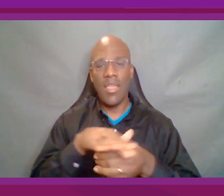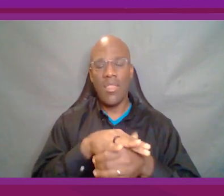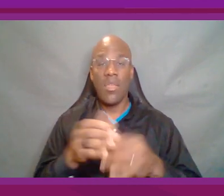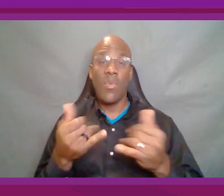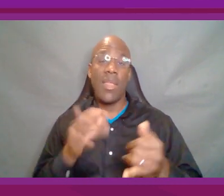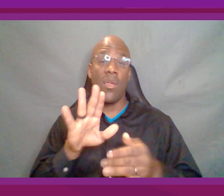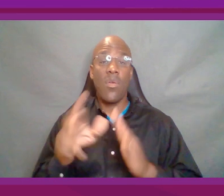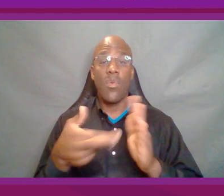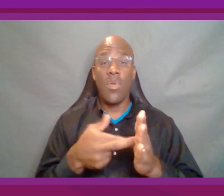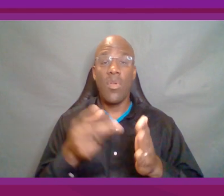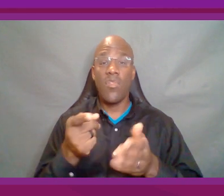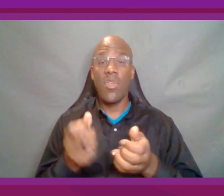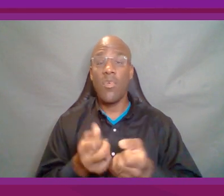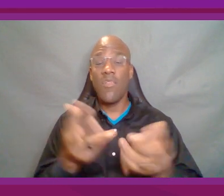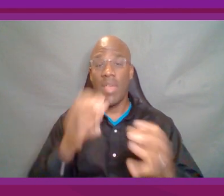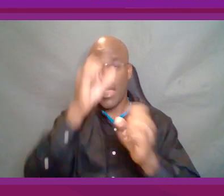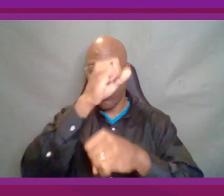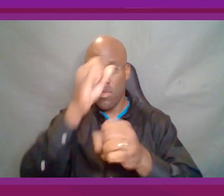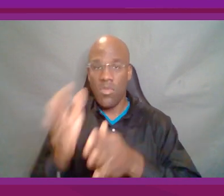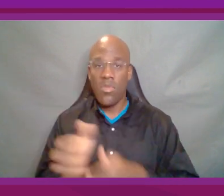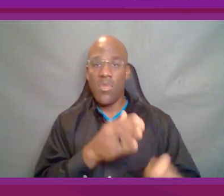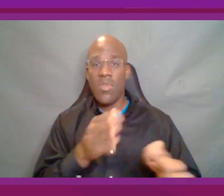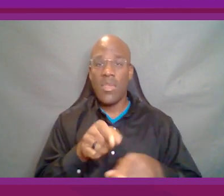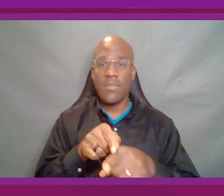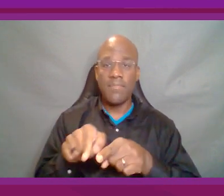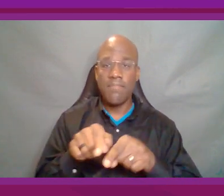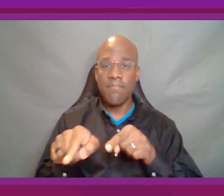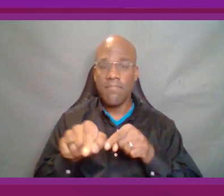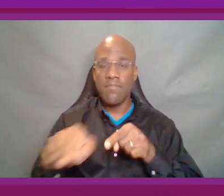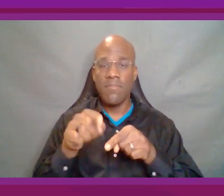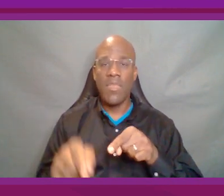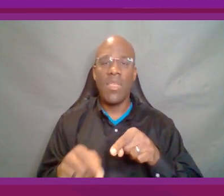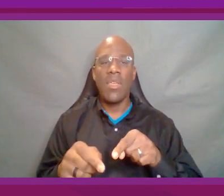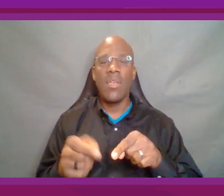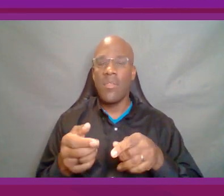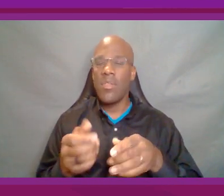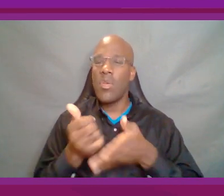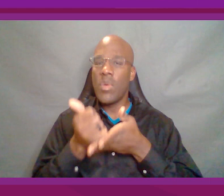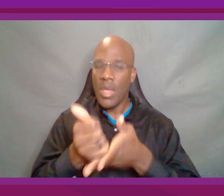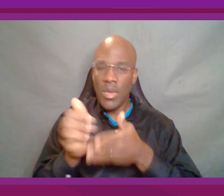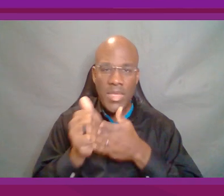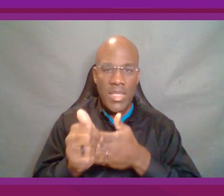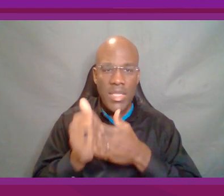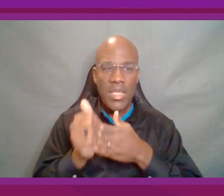provides strategic direction to scale Aira's services, meeting the growing demand for visual interpreting as an accommodation by